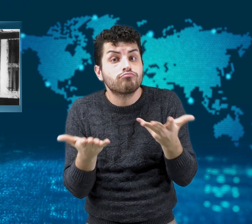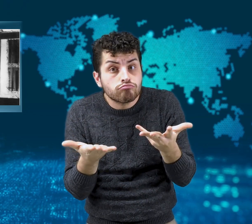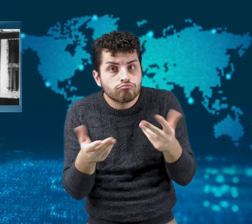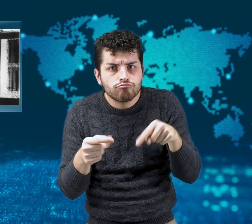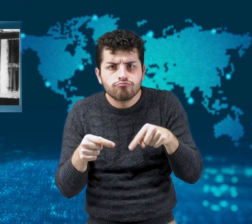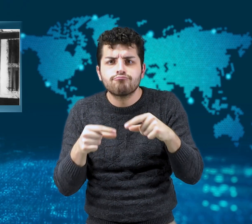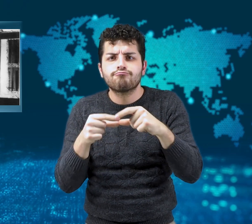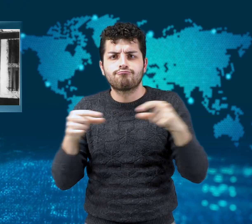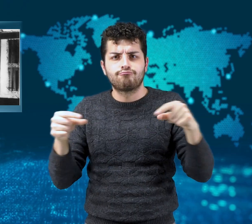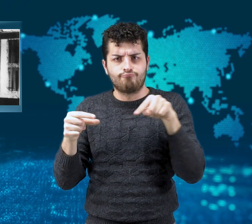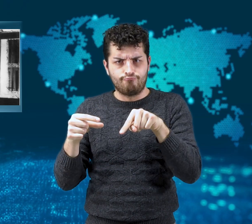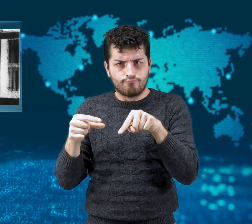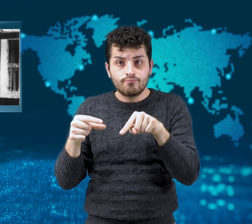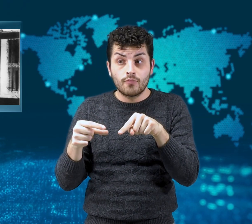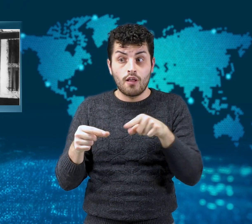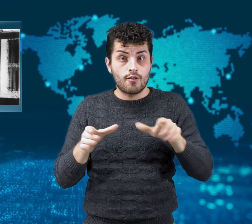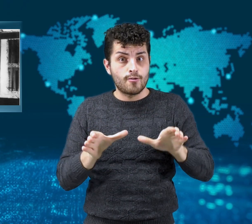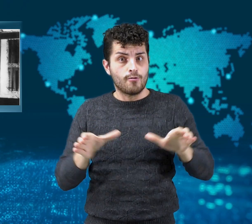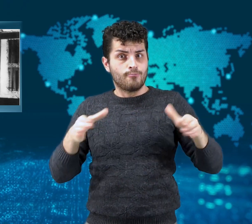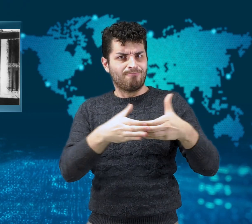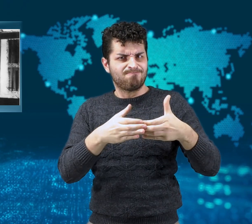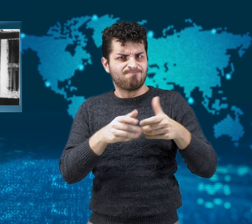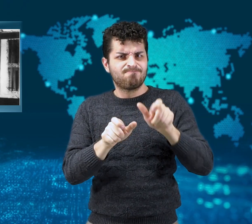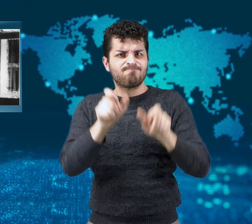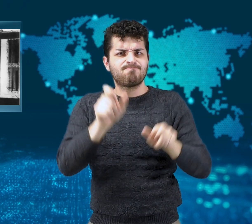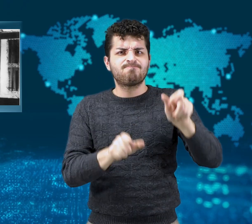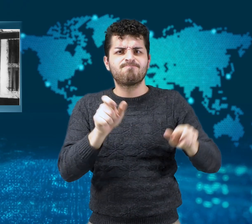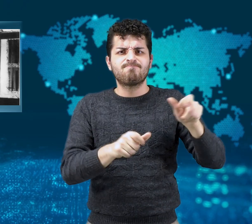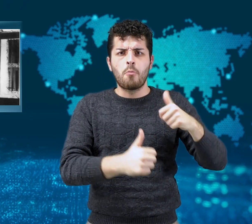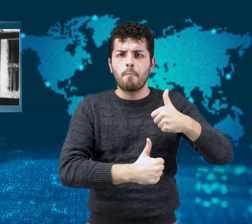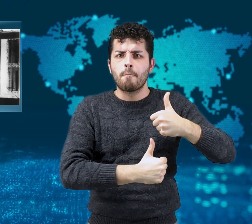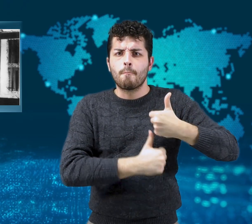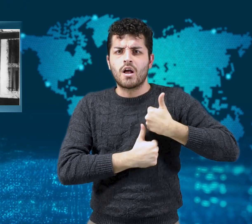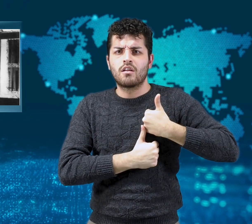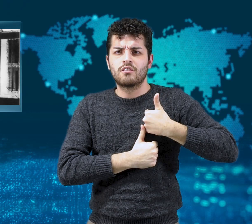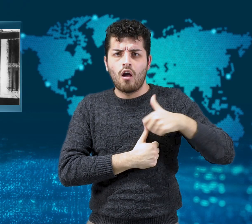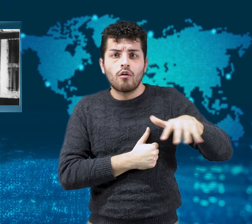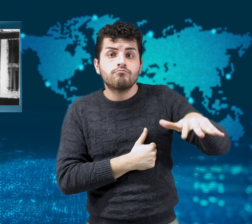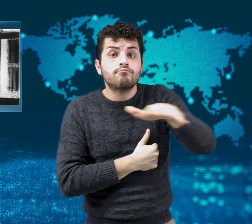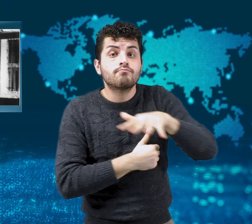near Colmar, Germany.